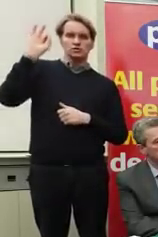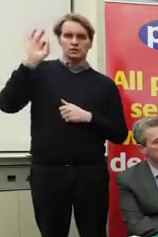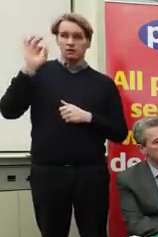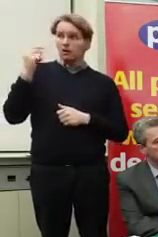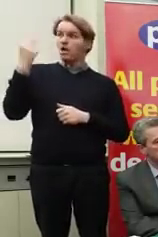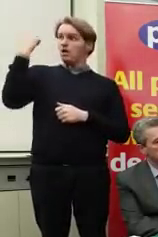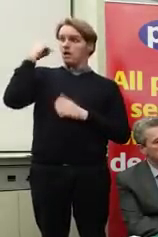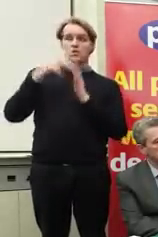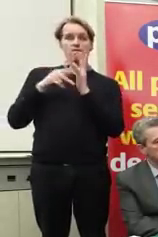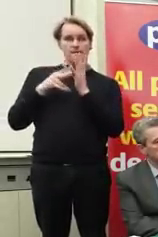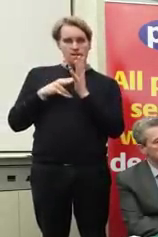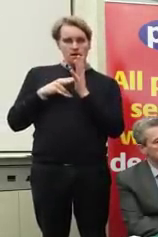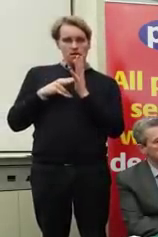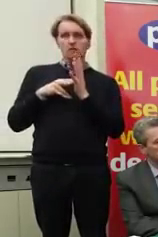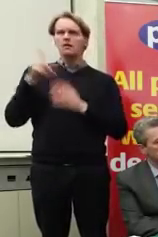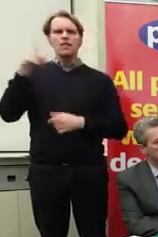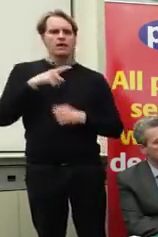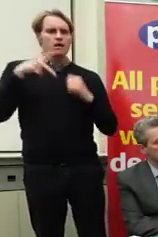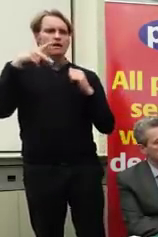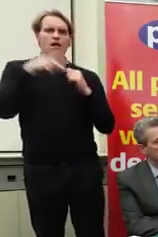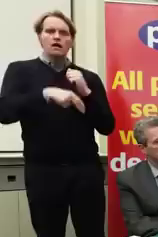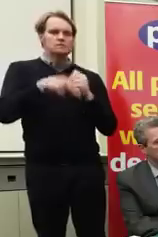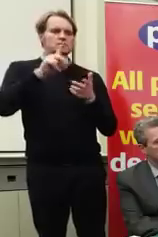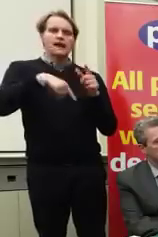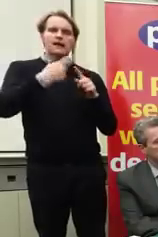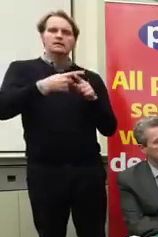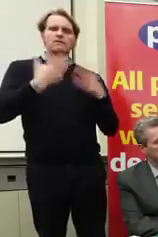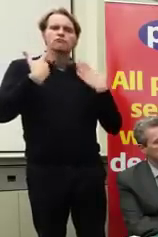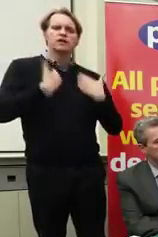happy to give tax giveaways to the rich, to the corporations and the